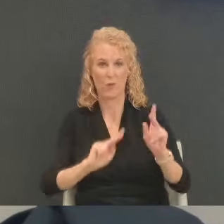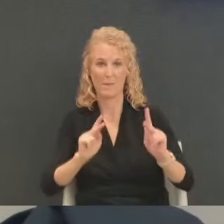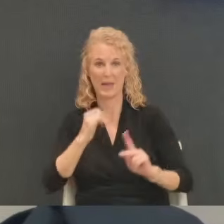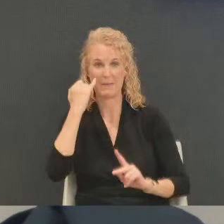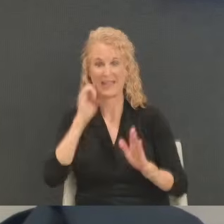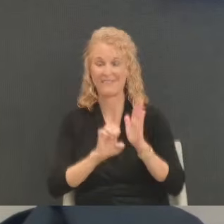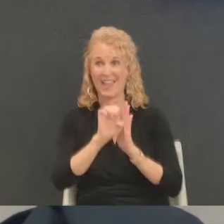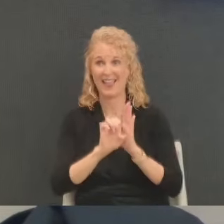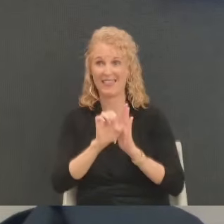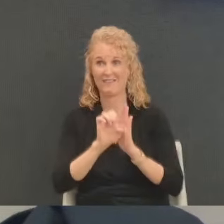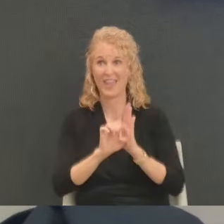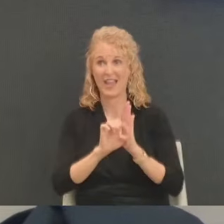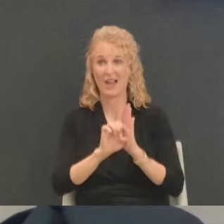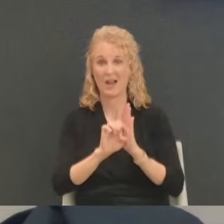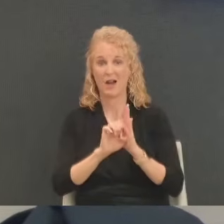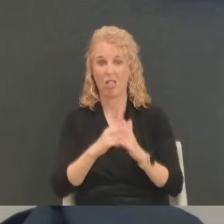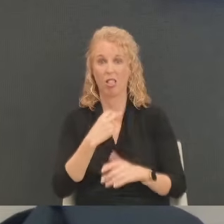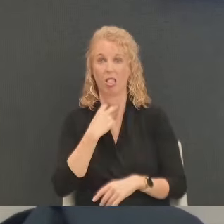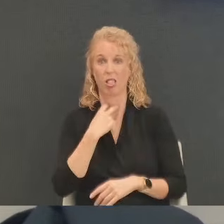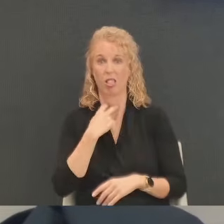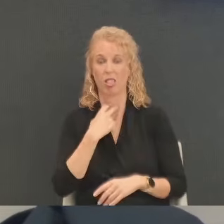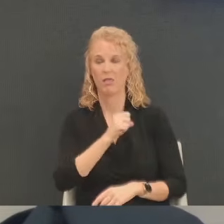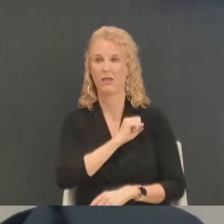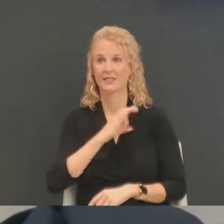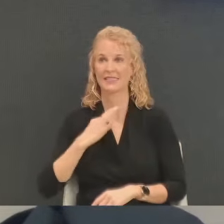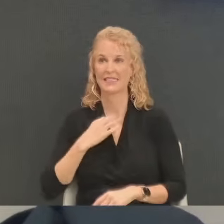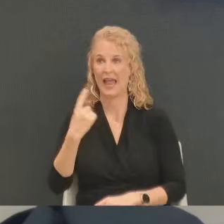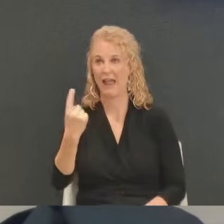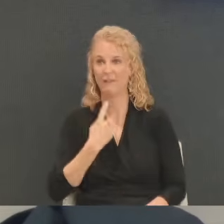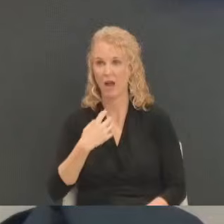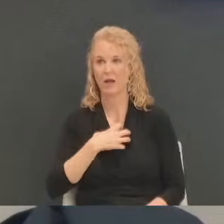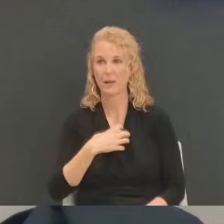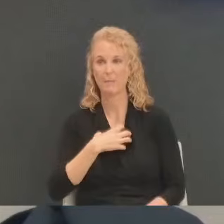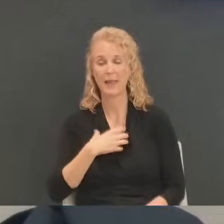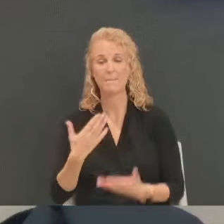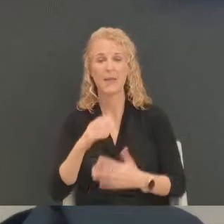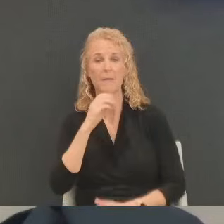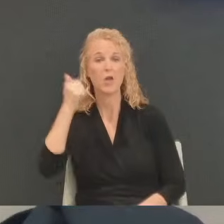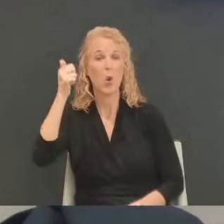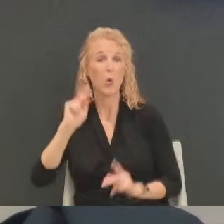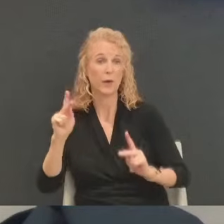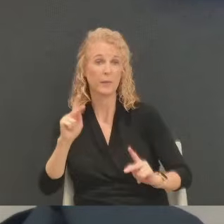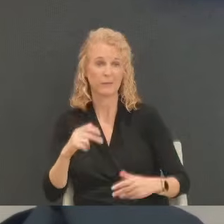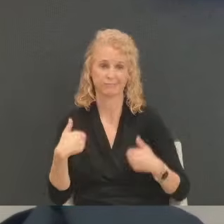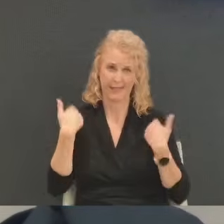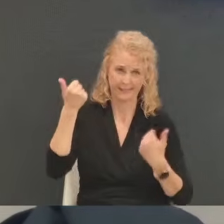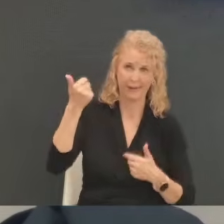down. And I've had staff come to me about older people, young people having to walk all of those